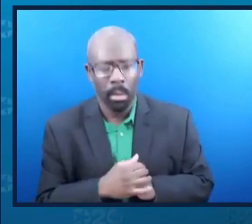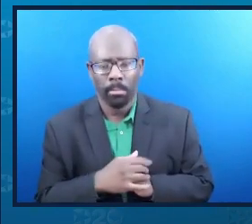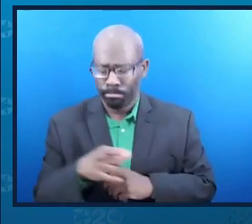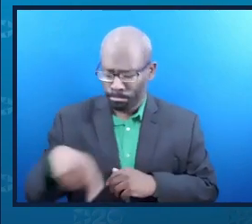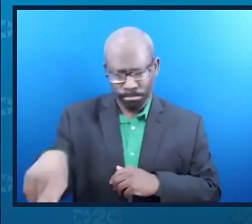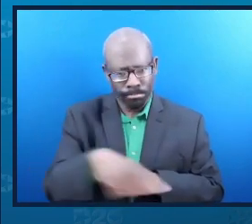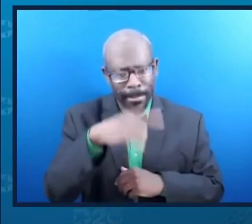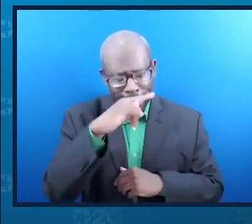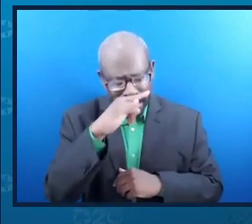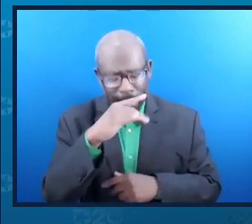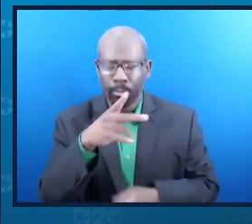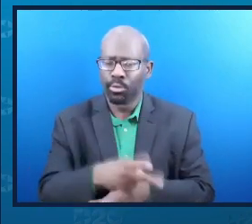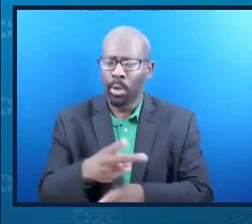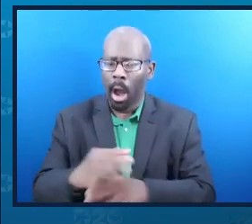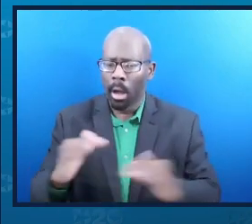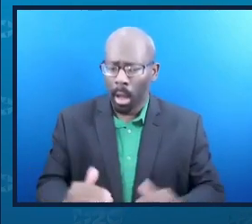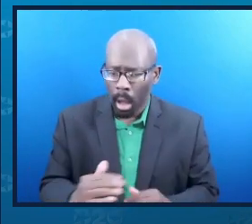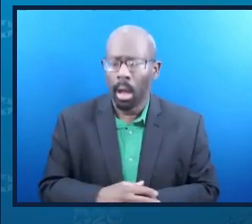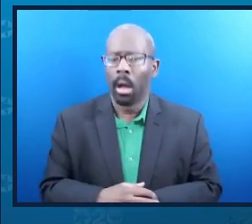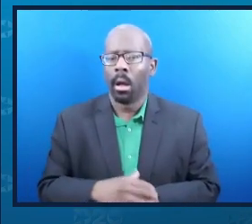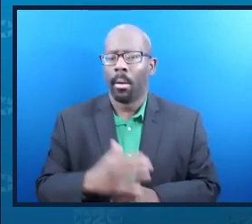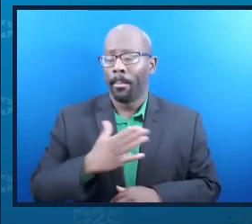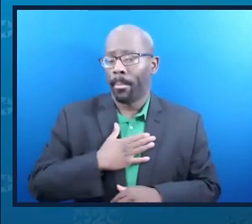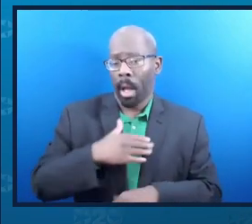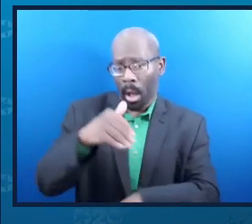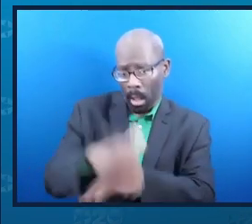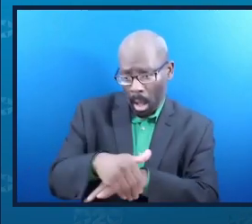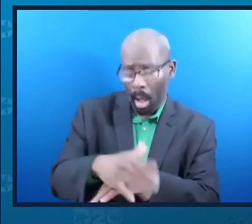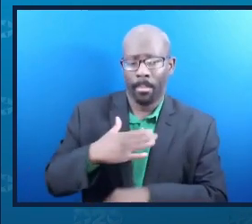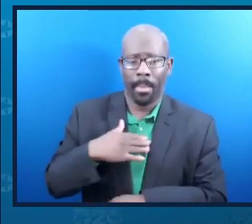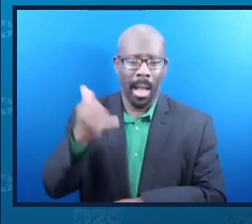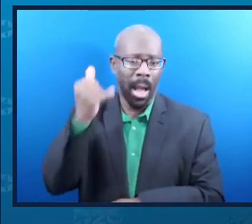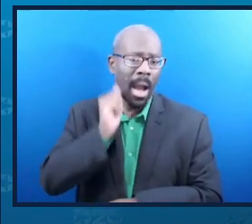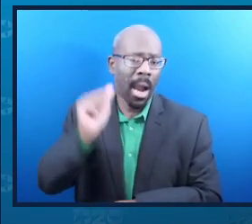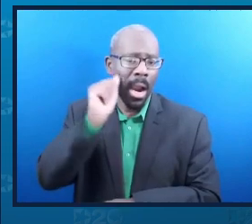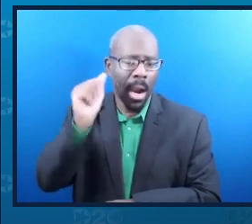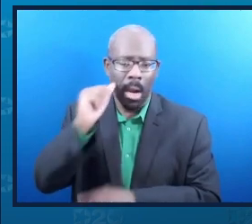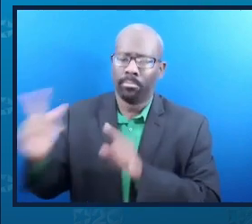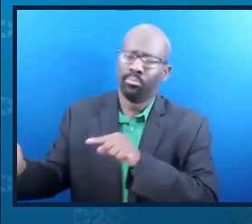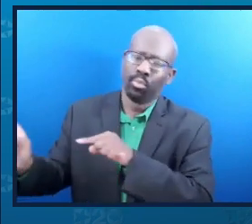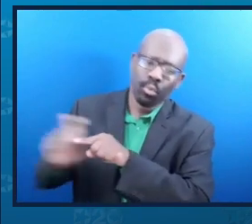CHECK IN.